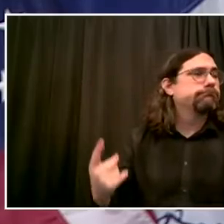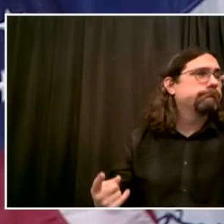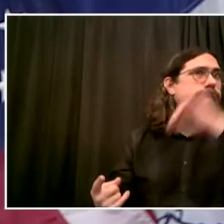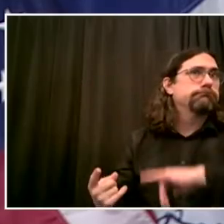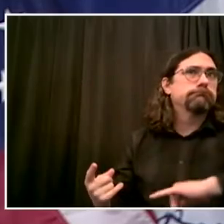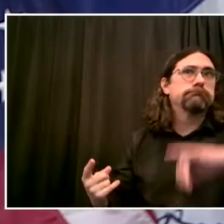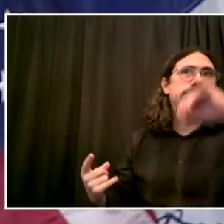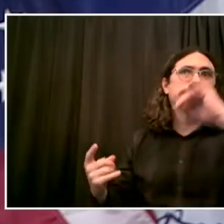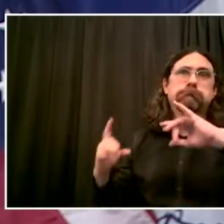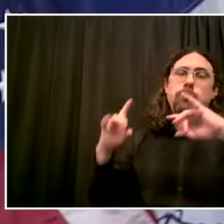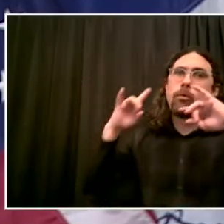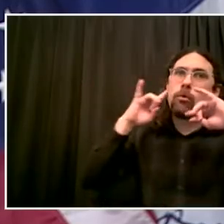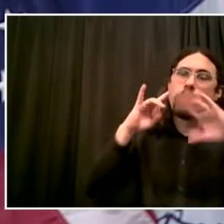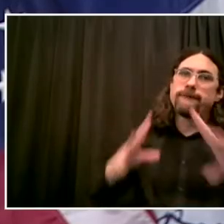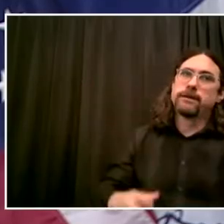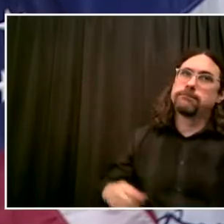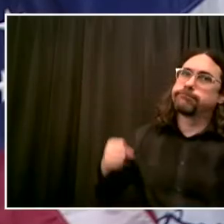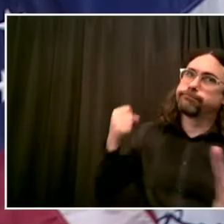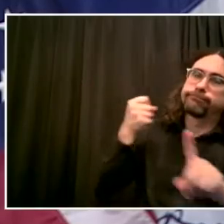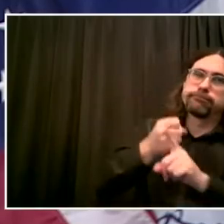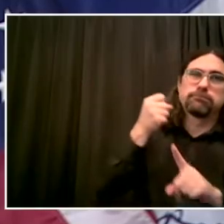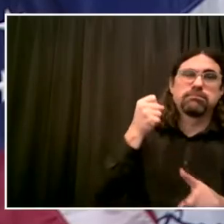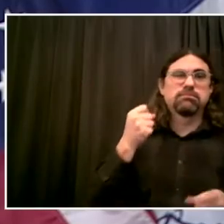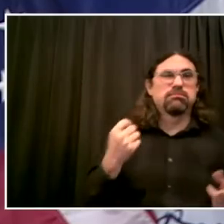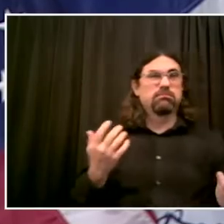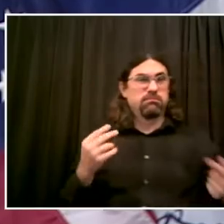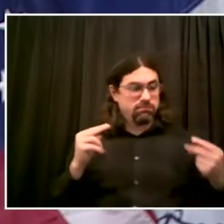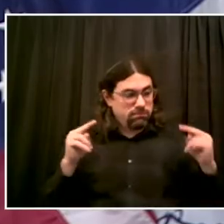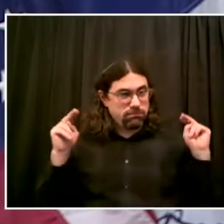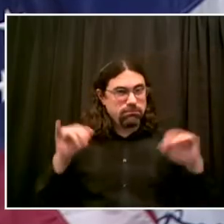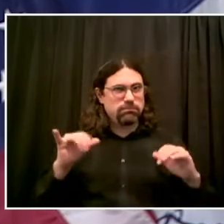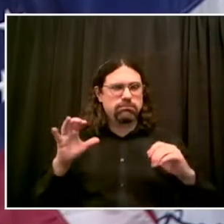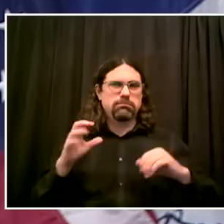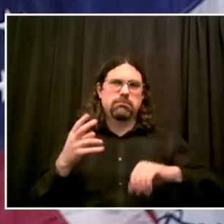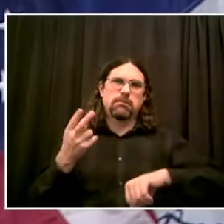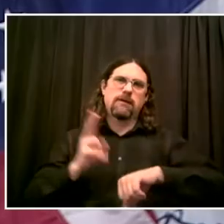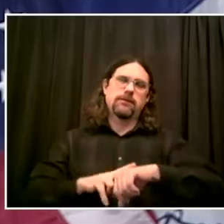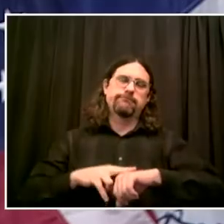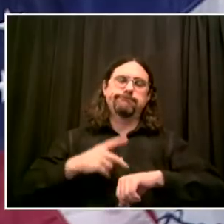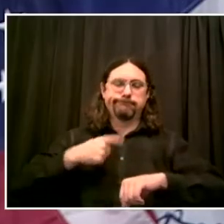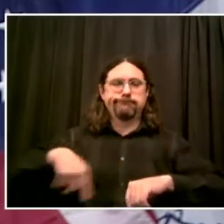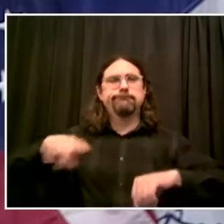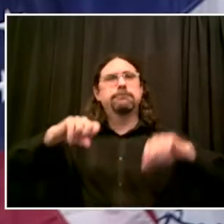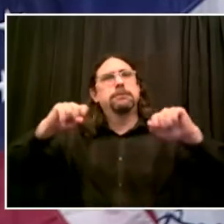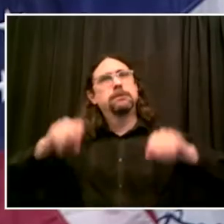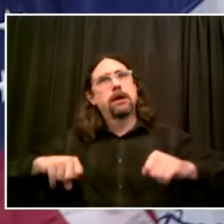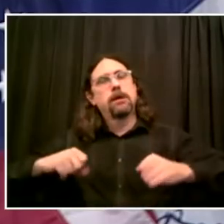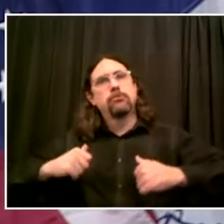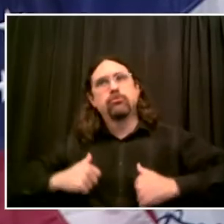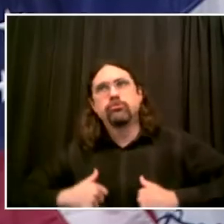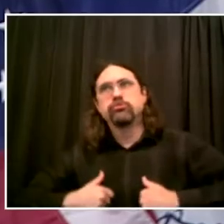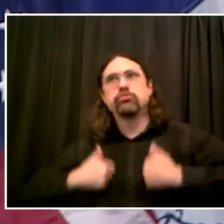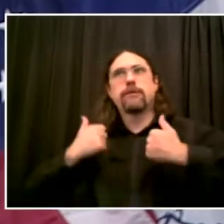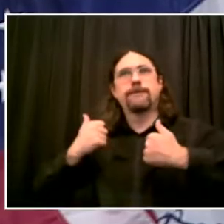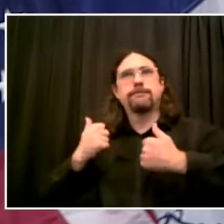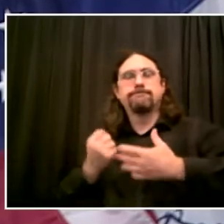SO WHAT DO WE KNOW ABOUT NEW YORK CITY FREE